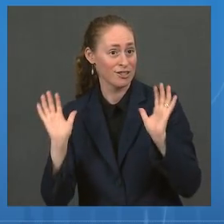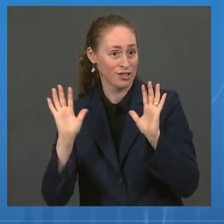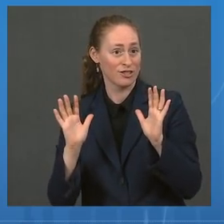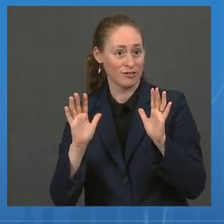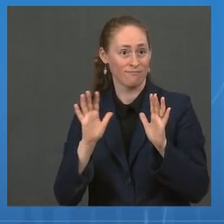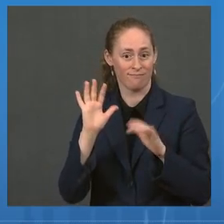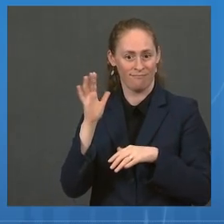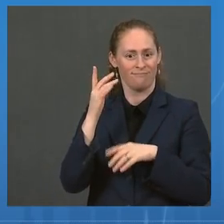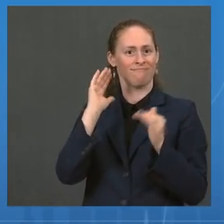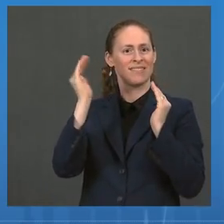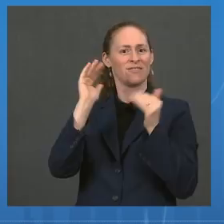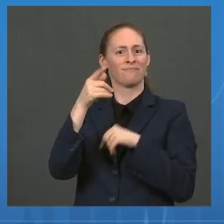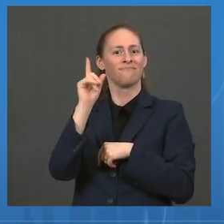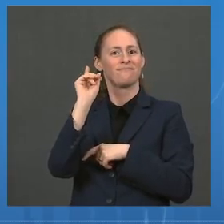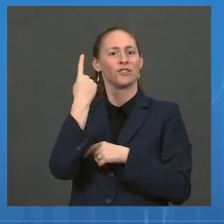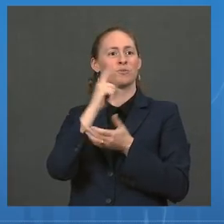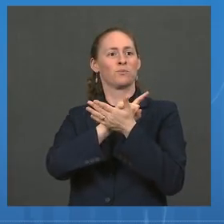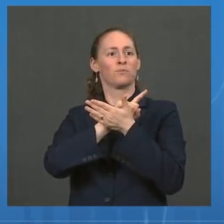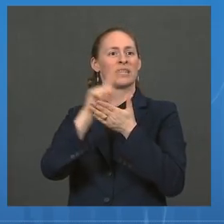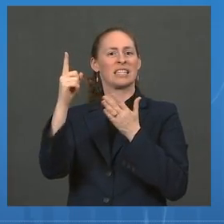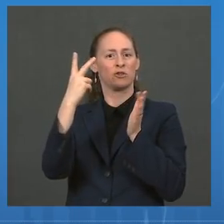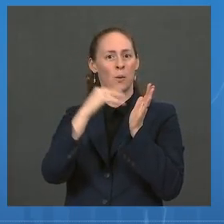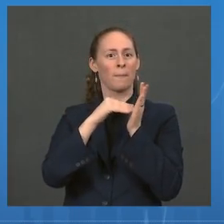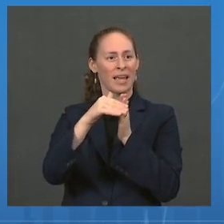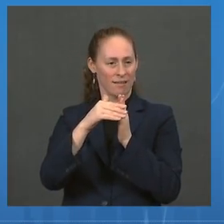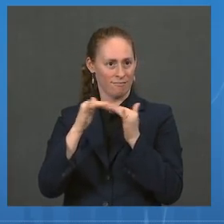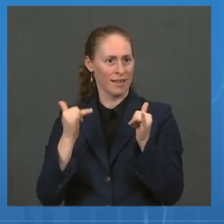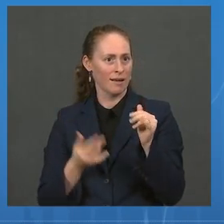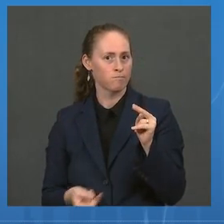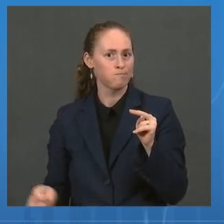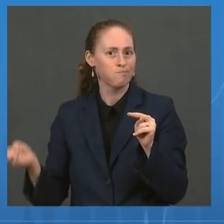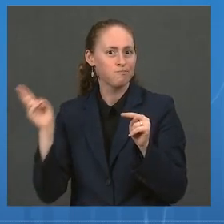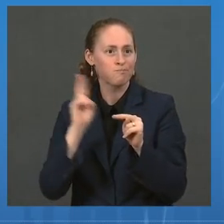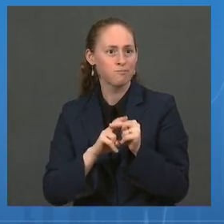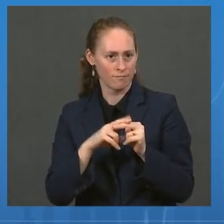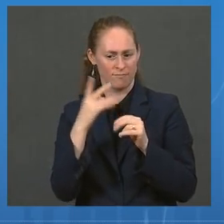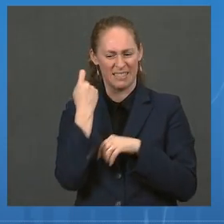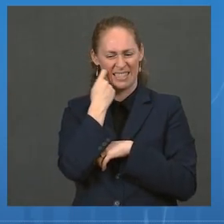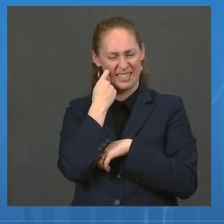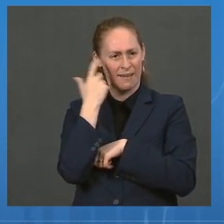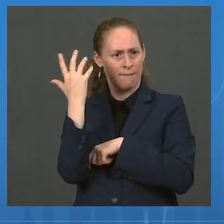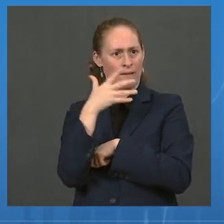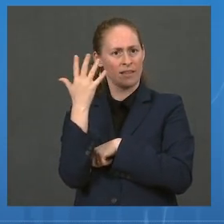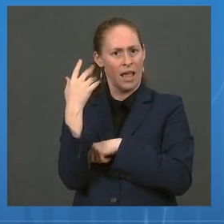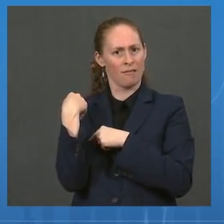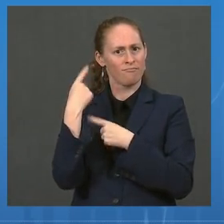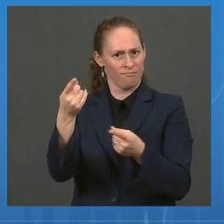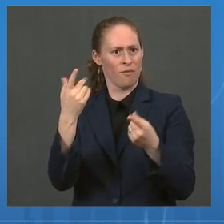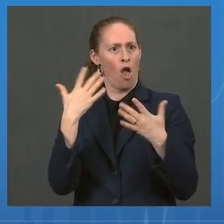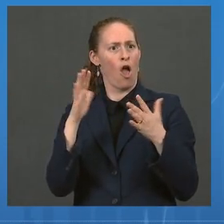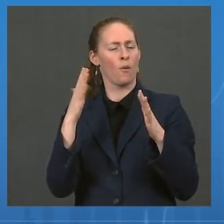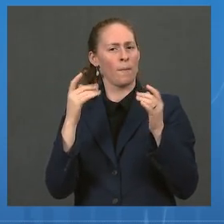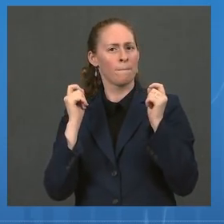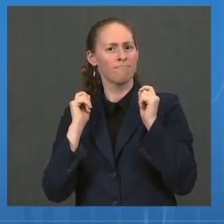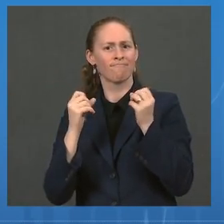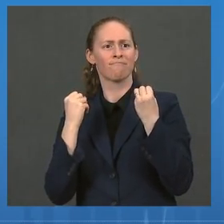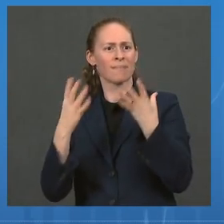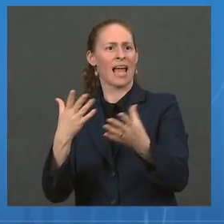and another 2 million in just the last five days. So, our booster program is not only up and running,